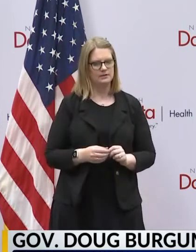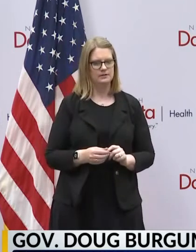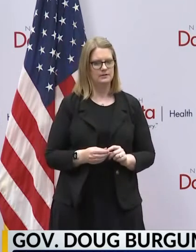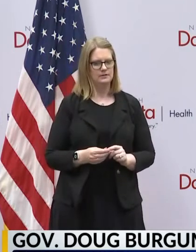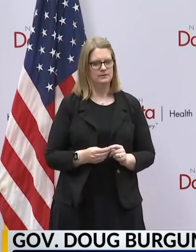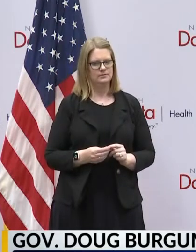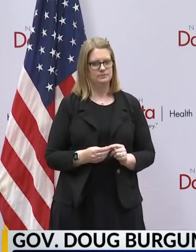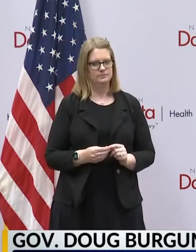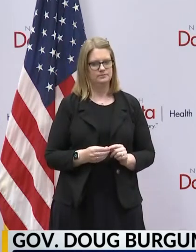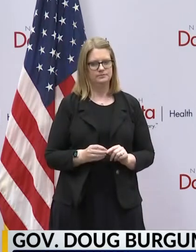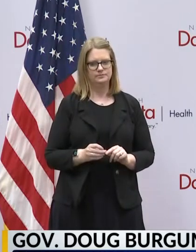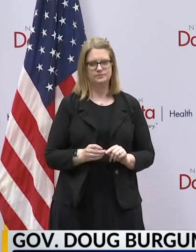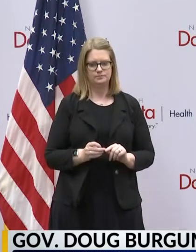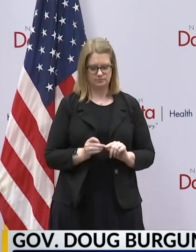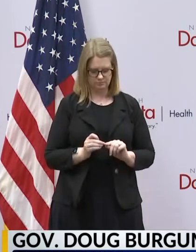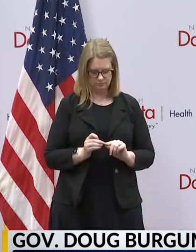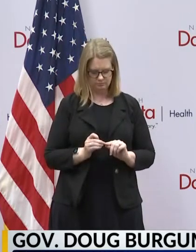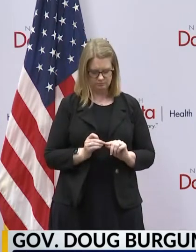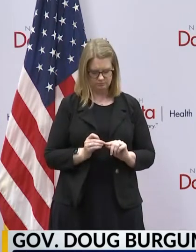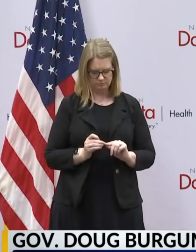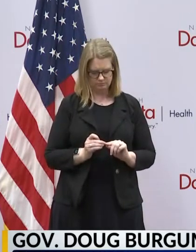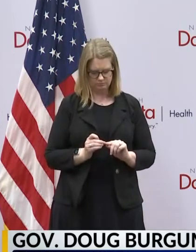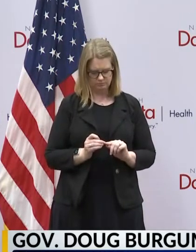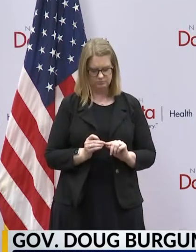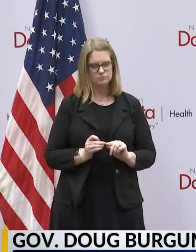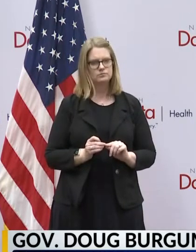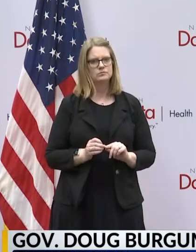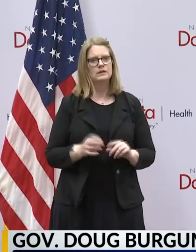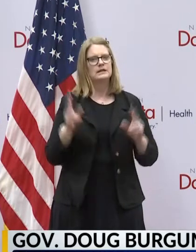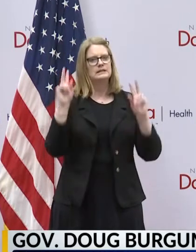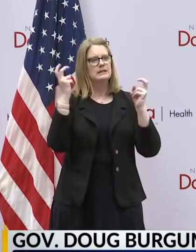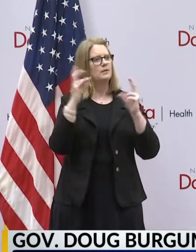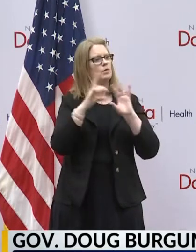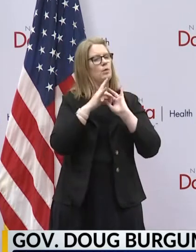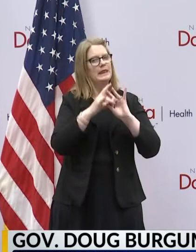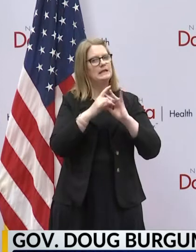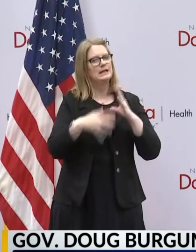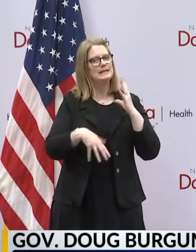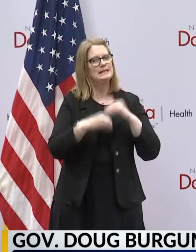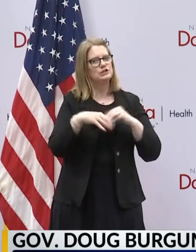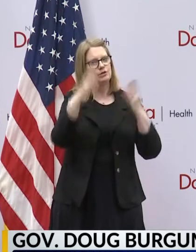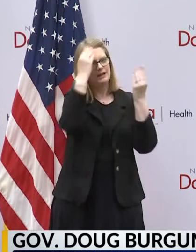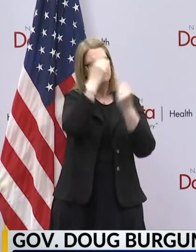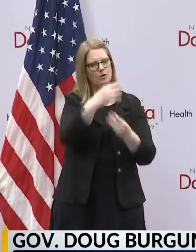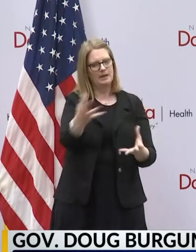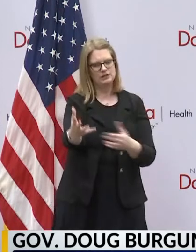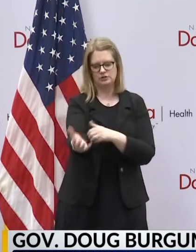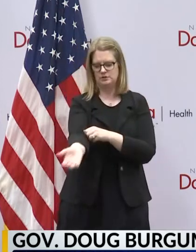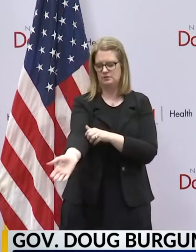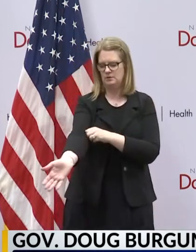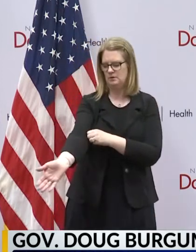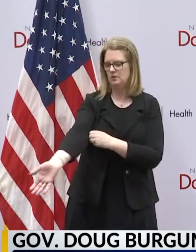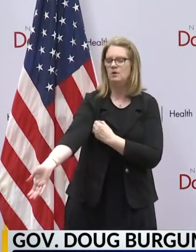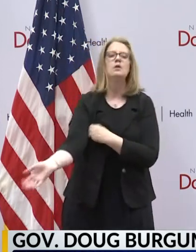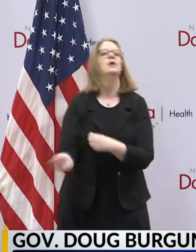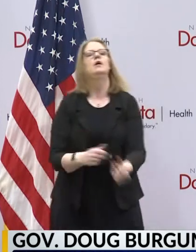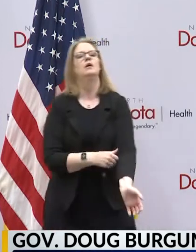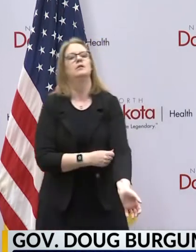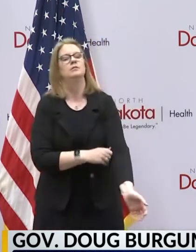ADDITIONAL -- I'VE GOT -- I GUESS WE'RE FLIPPING TO A NEW TOPIC HERE. TOPIC RELATES TO ADDITIONAL DATA